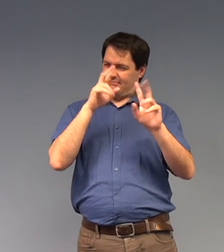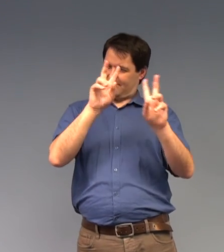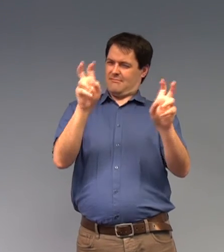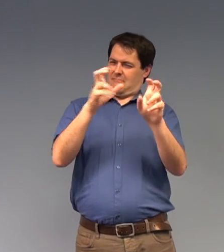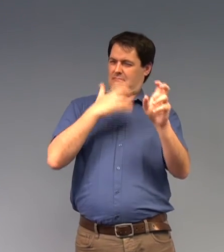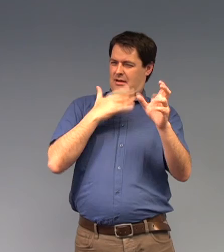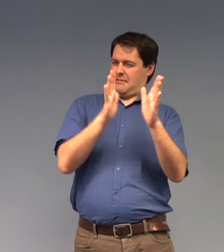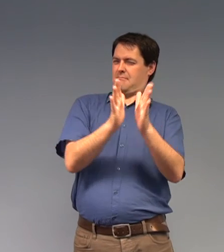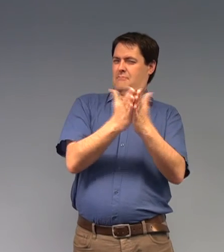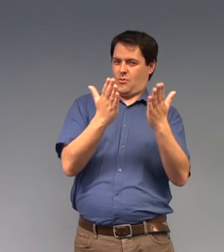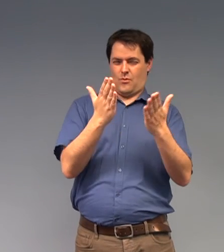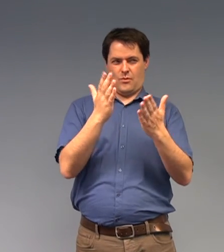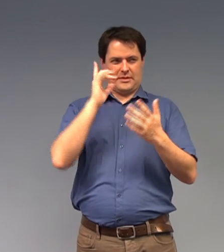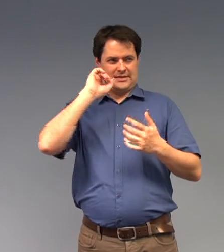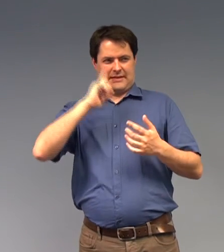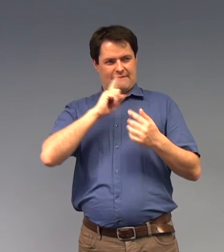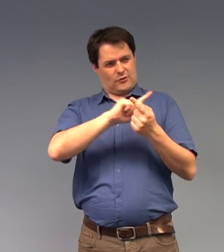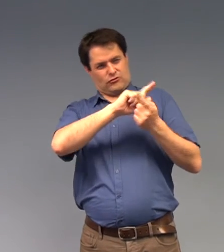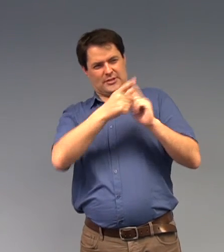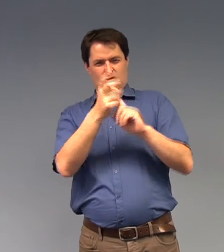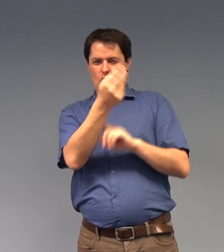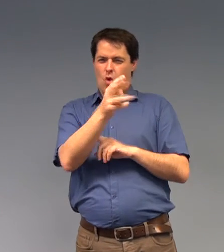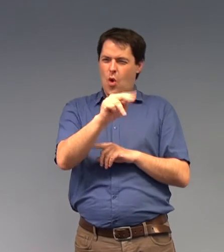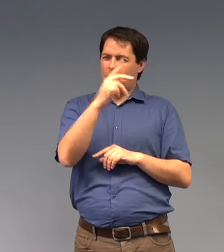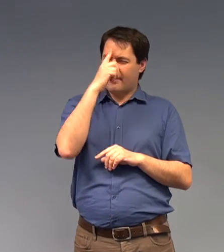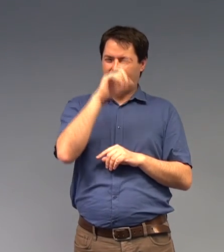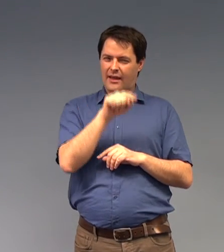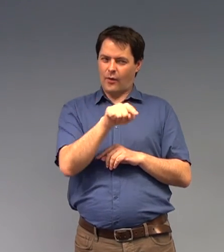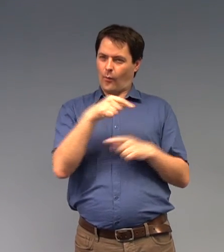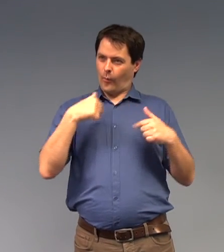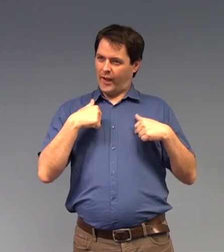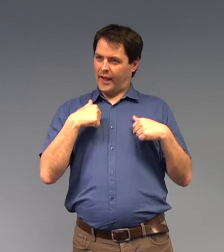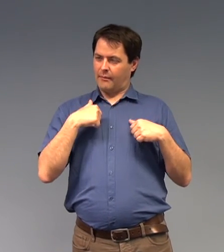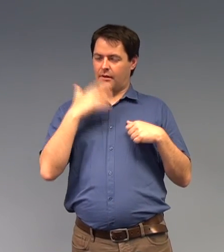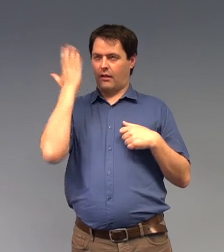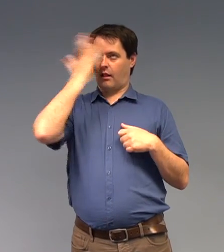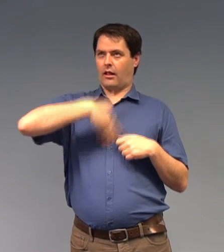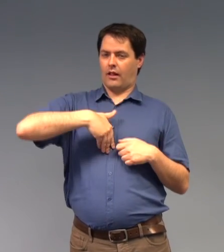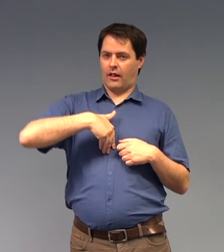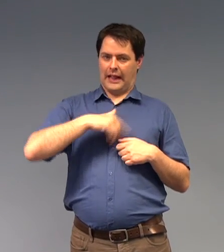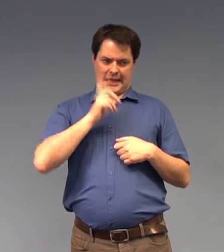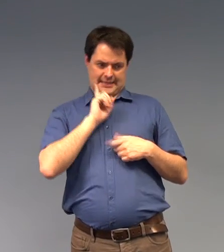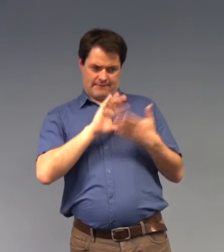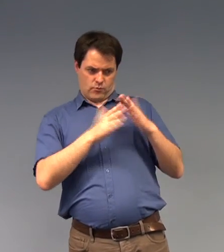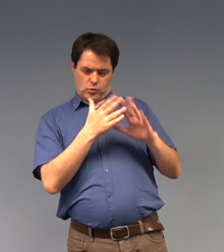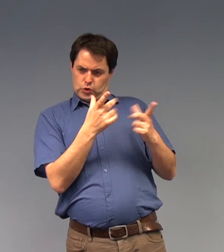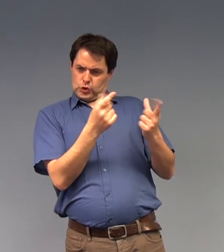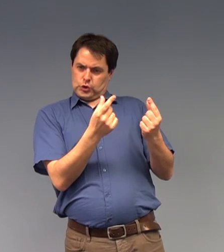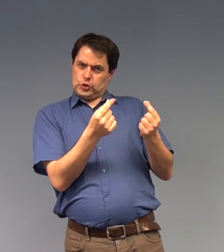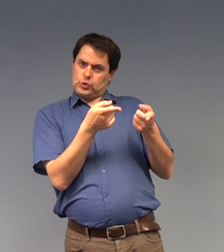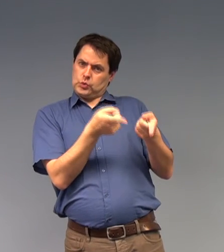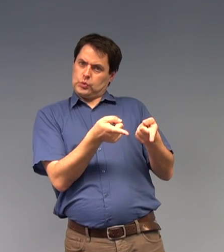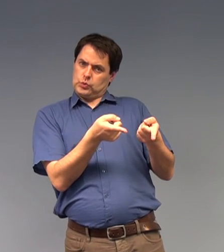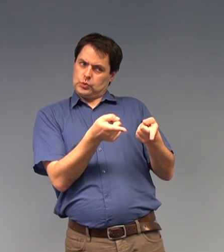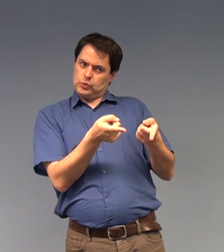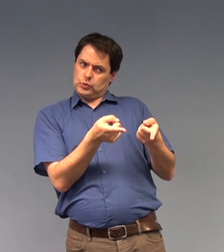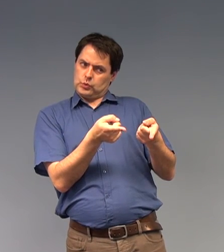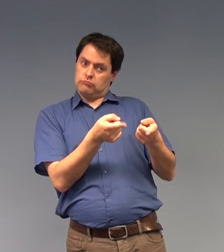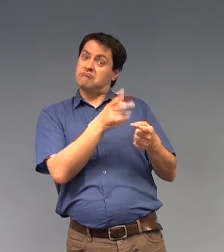And you're able to draw upon that experience. And that's really what my book called "Toward a Deaf translation norm,"